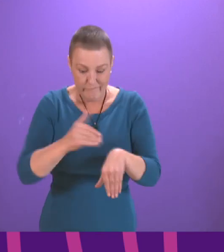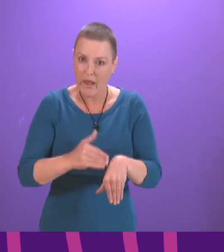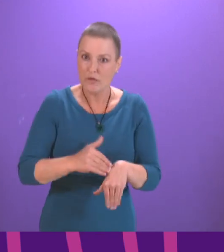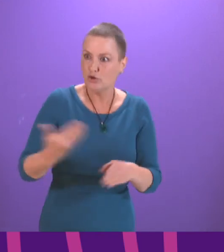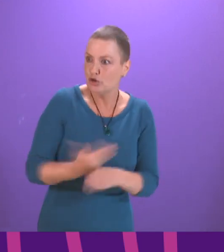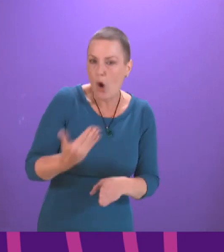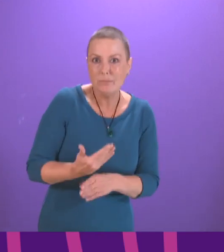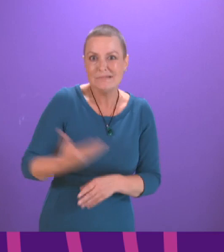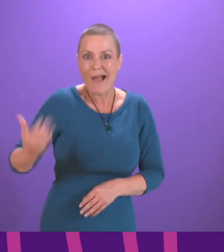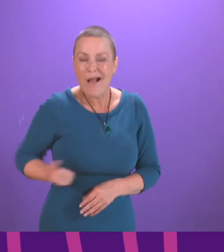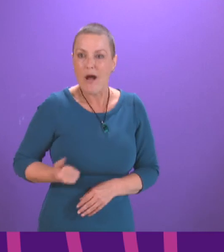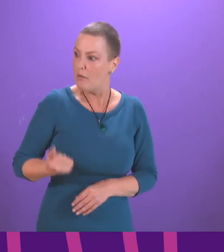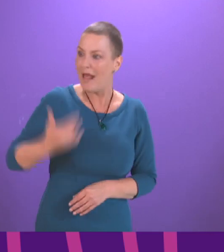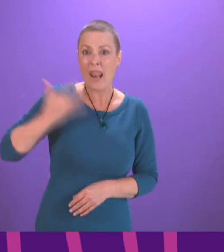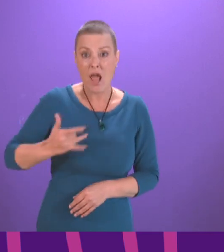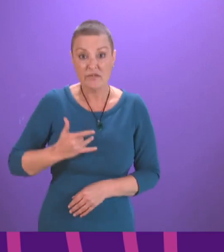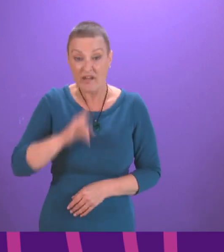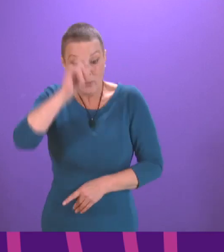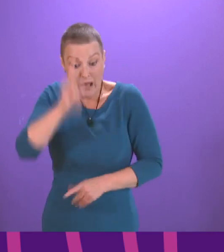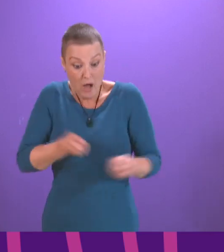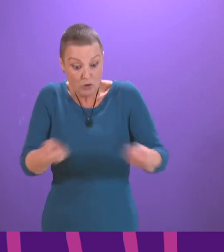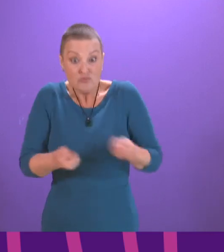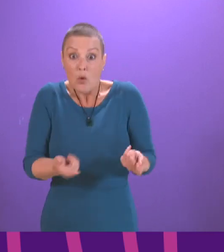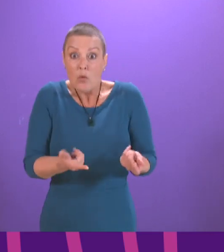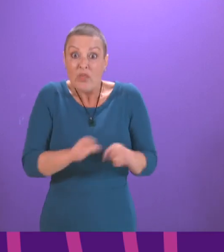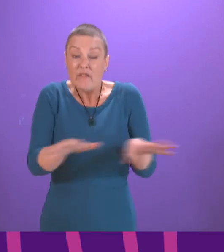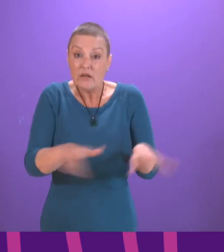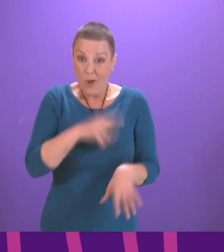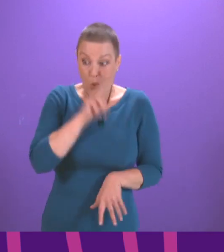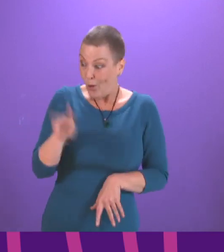if we do not control the virus—we only have to look across Europe right now to see that.